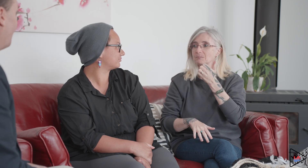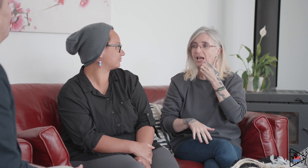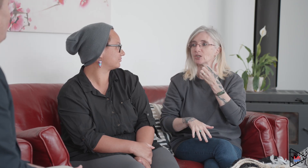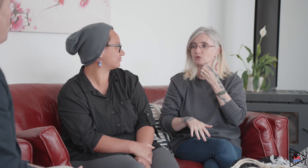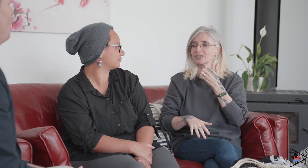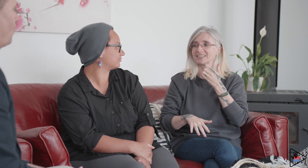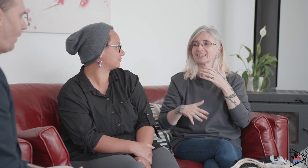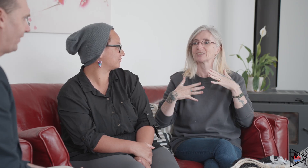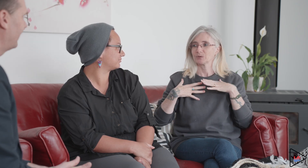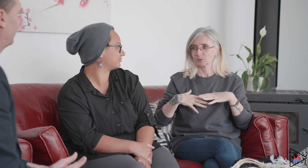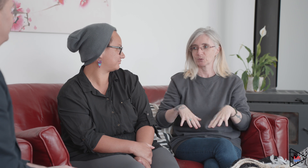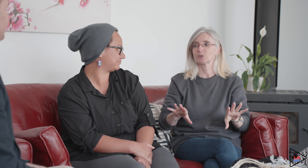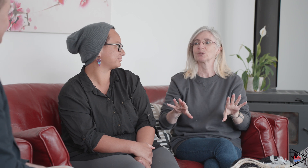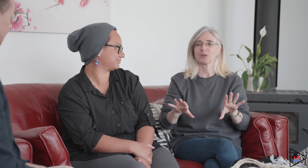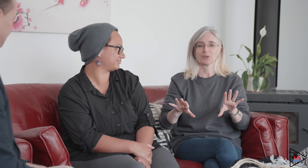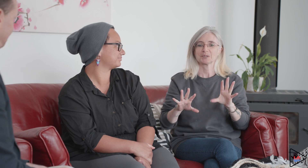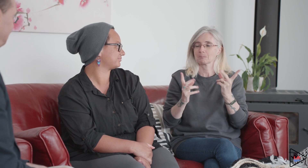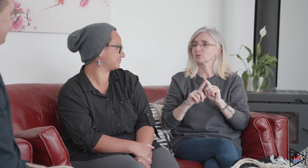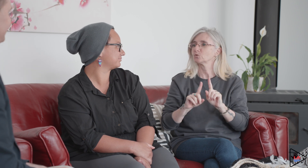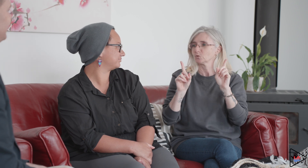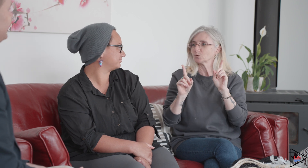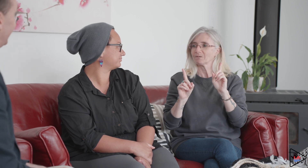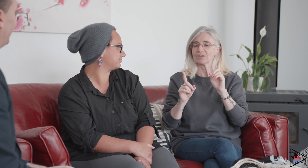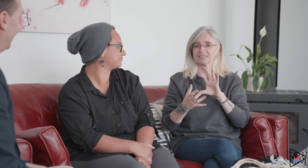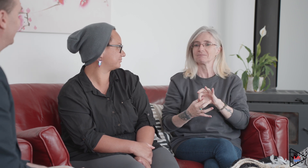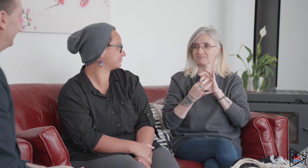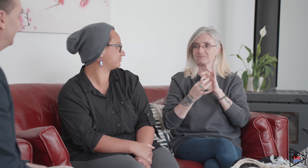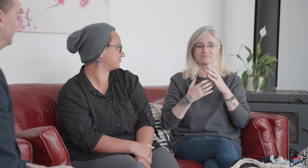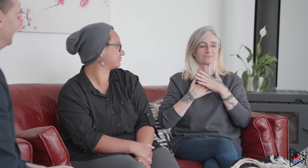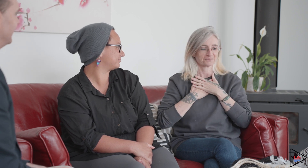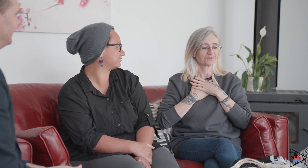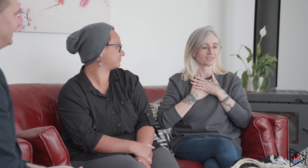dress. I wore a Māori inspired design, something a little bit different and something I feel